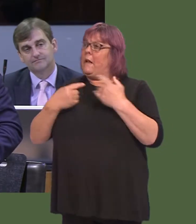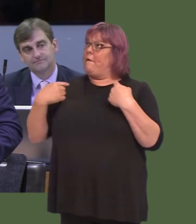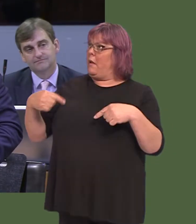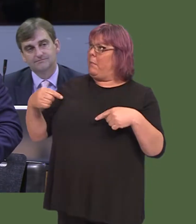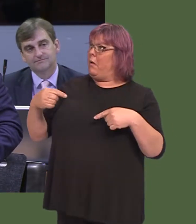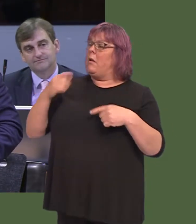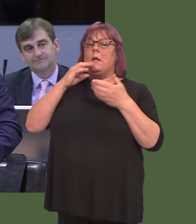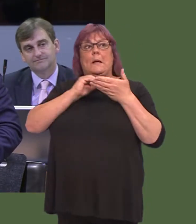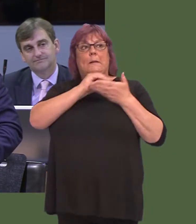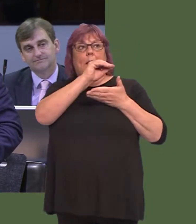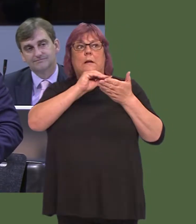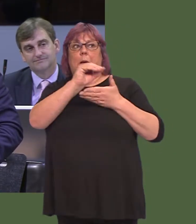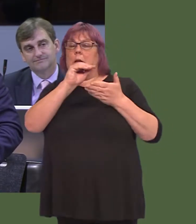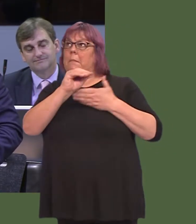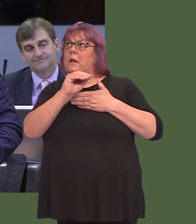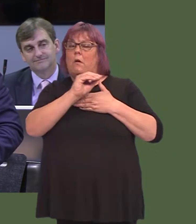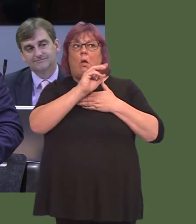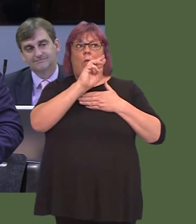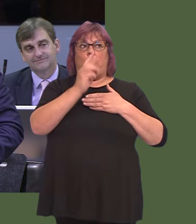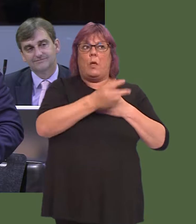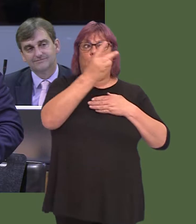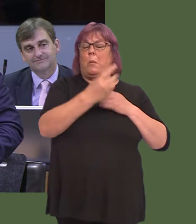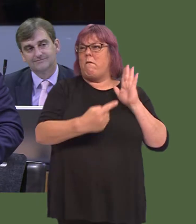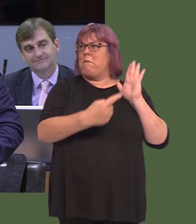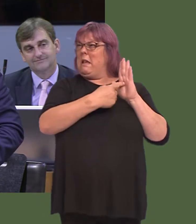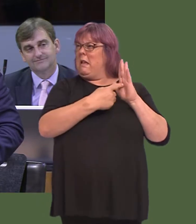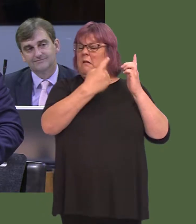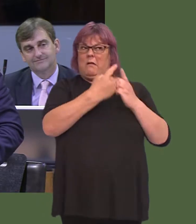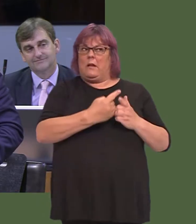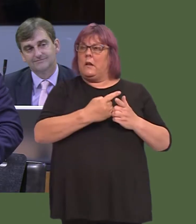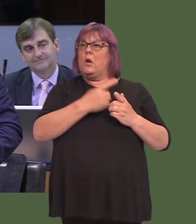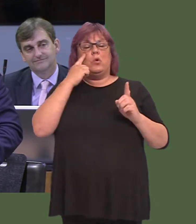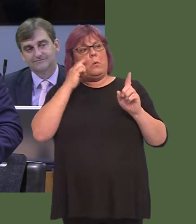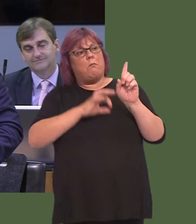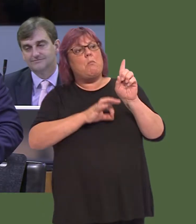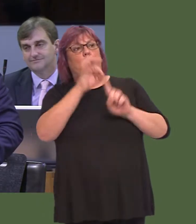Welsh Government is spent on those key areas, so that we can see the improvements that we